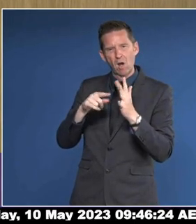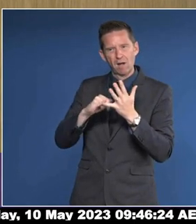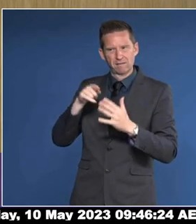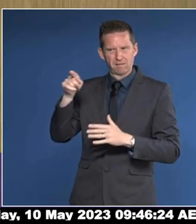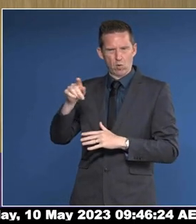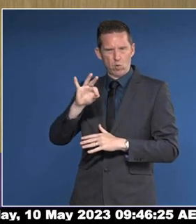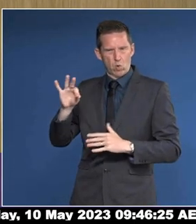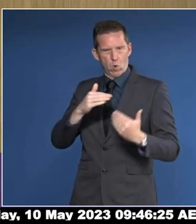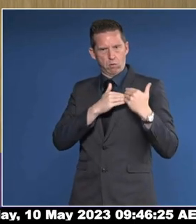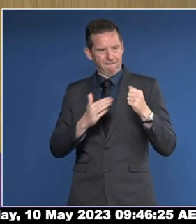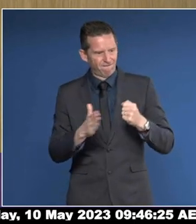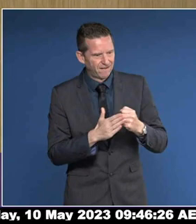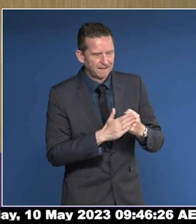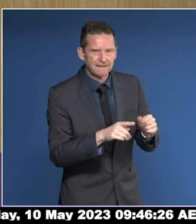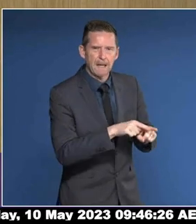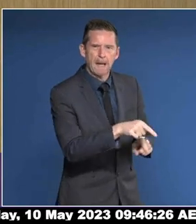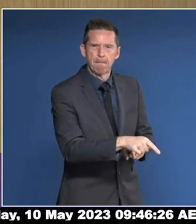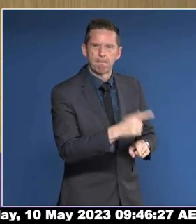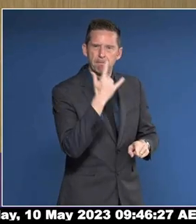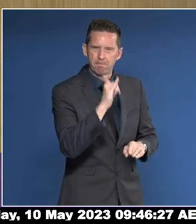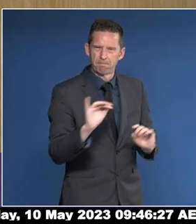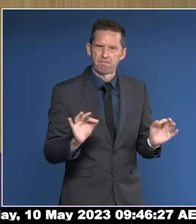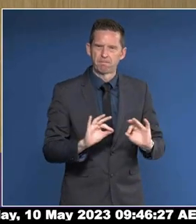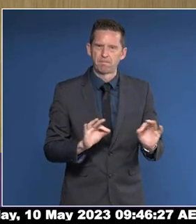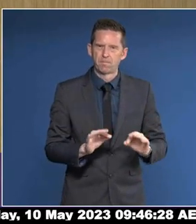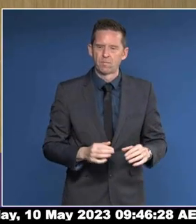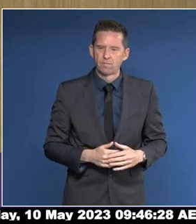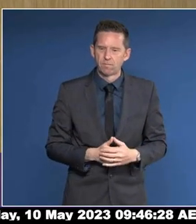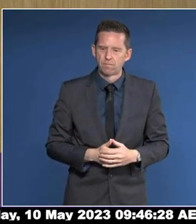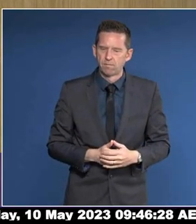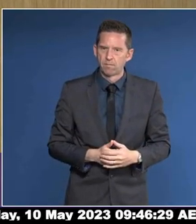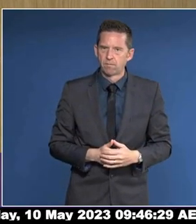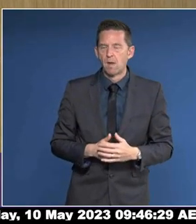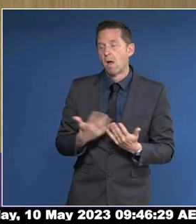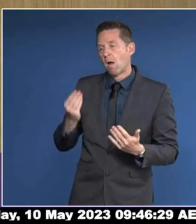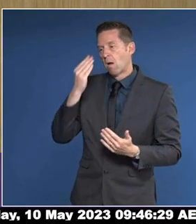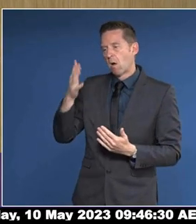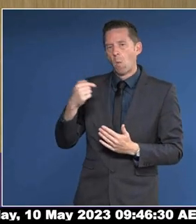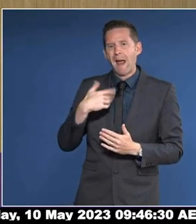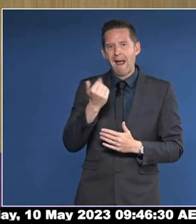that, is it? DR CRAWFORD: We have a number of inter-jurisdictional governance bodies and